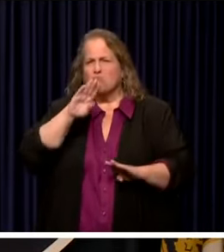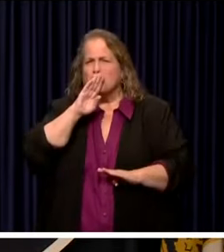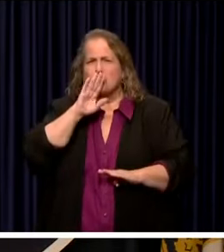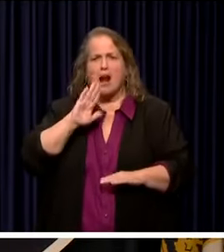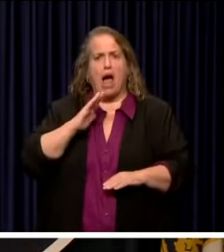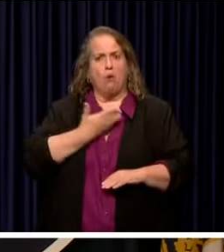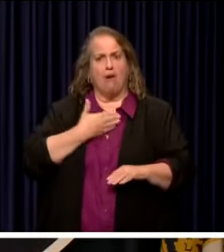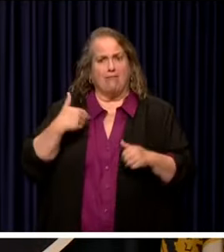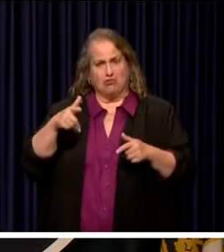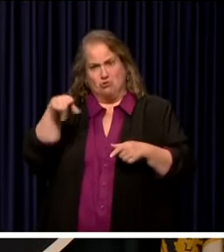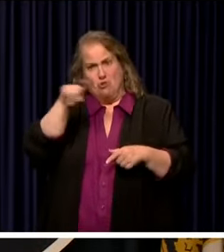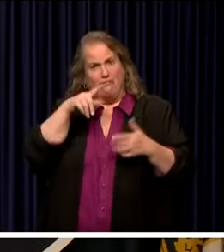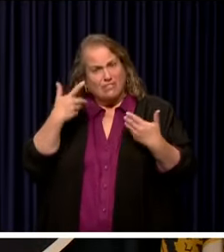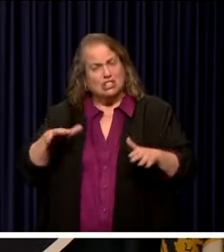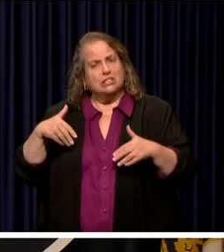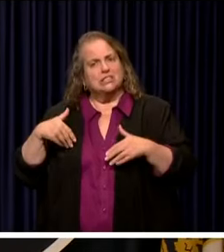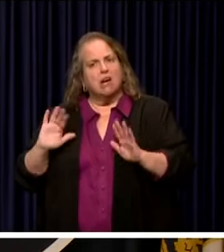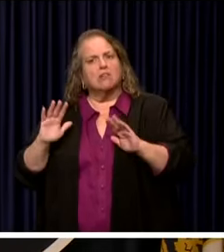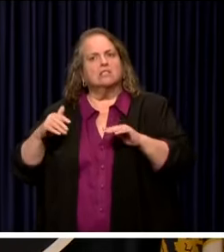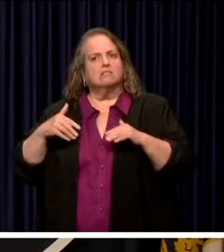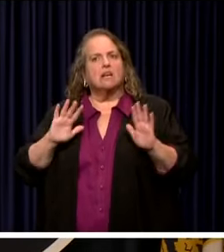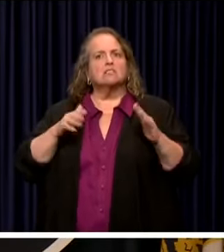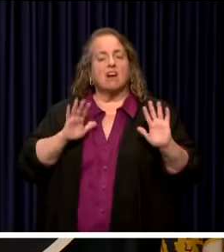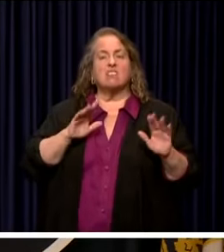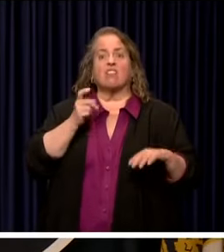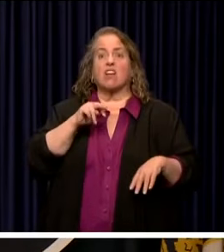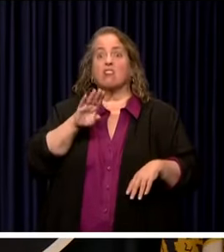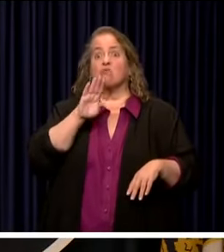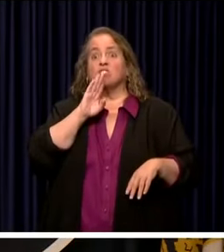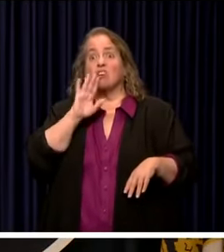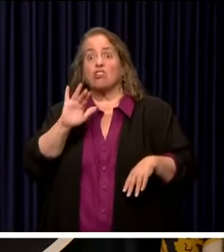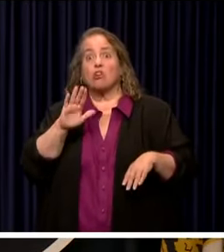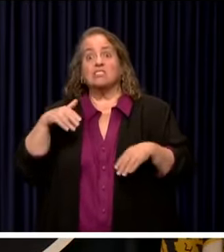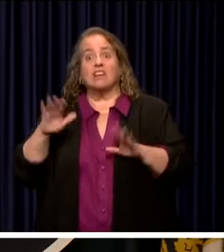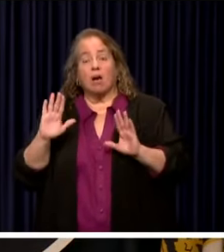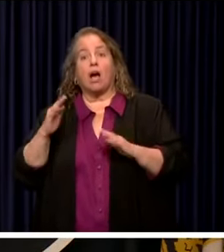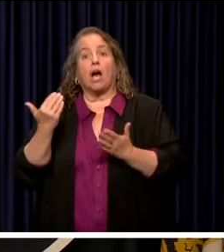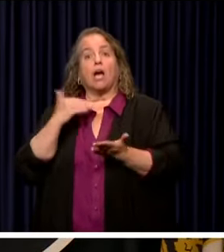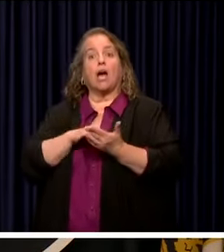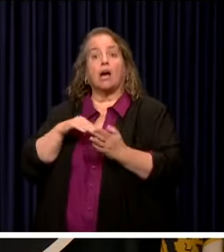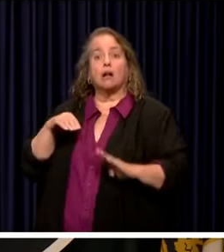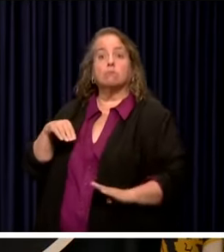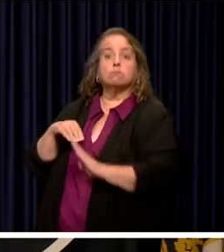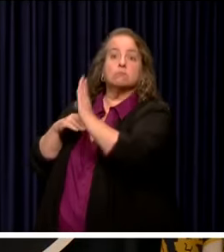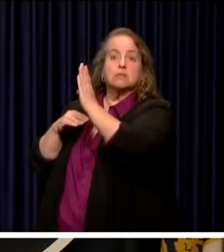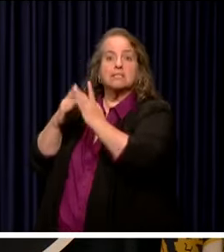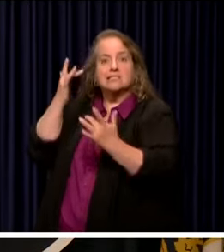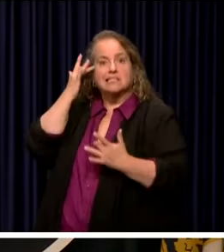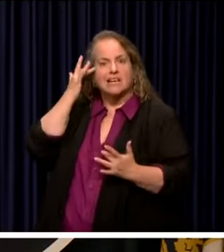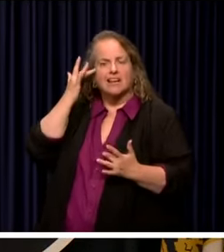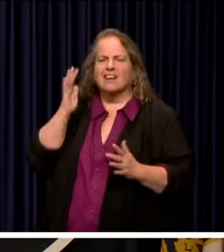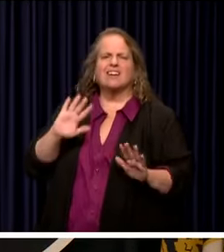SO WITH THAT, AND JUST THINKING ABOUT HOW WE HAVE TO DO IT